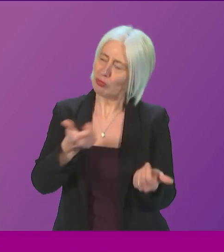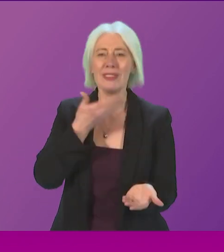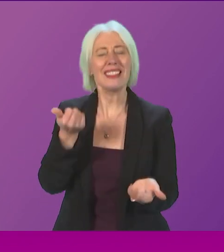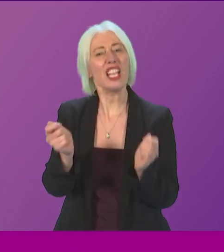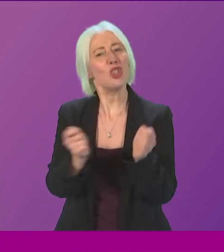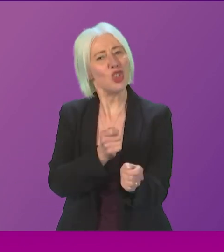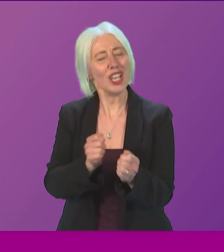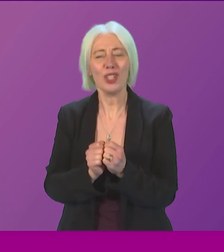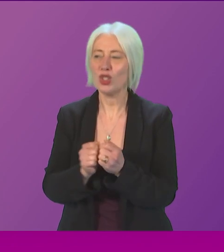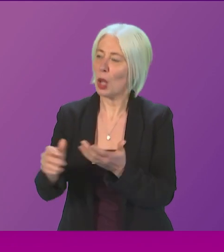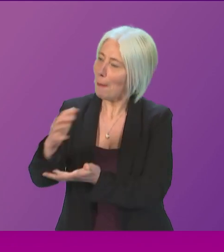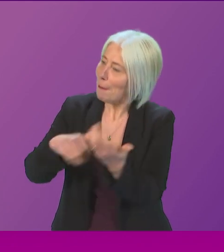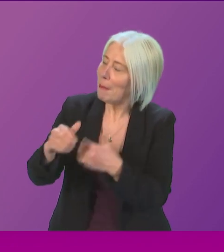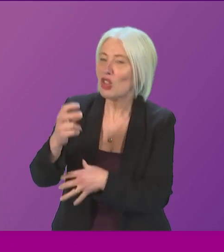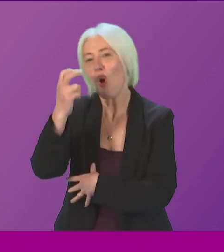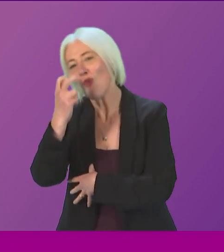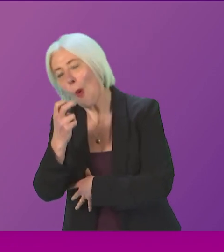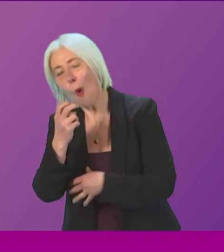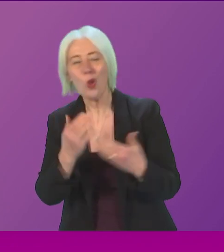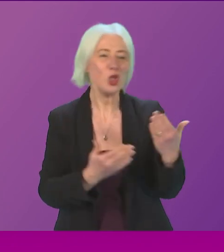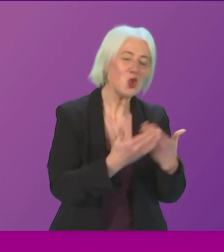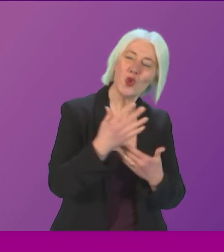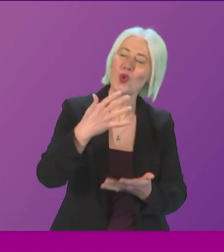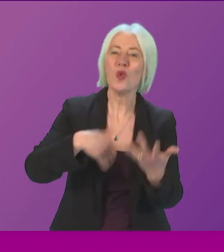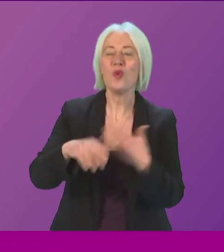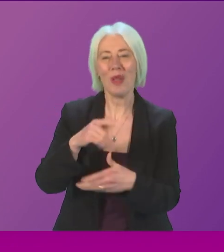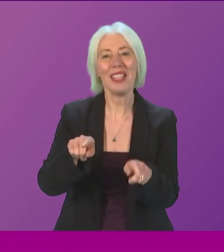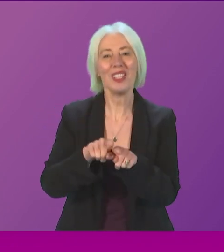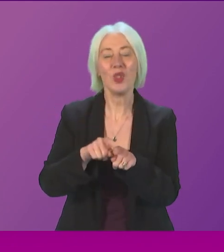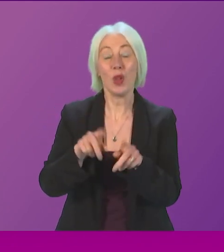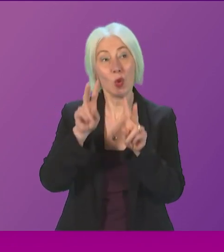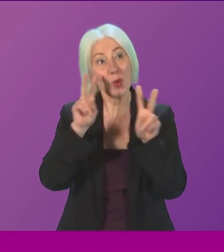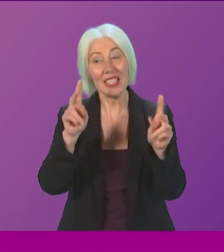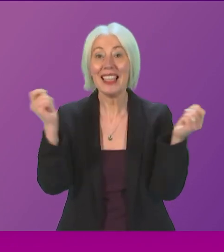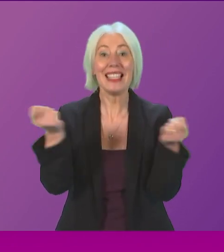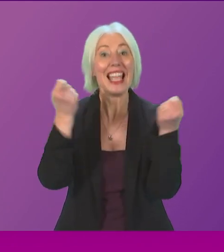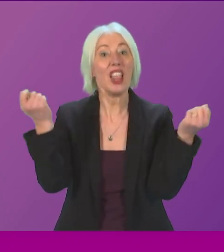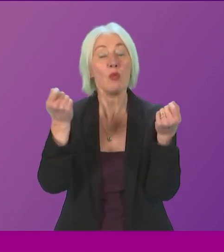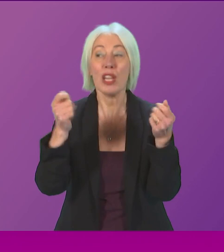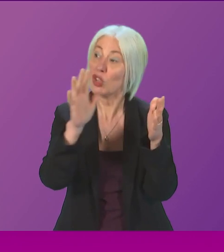That mix of the old and the new was also evident in wider celebrations in Scotland.